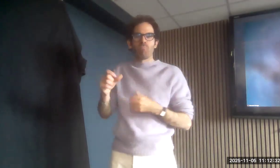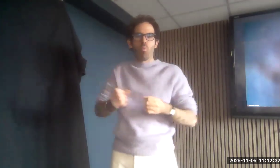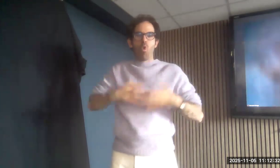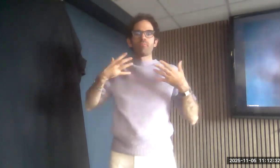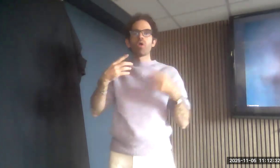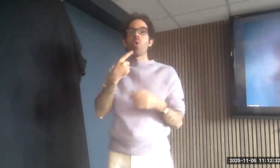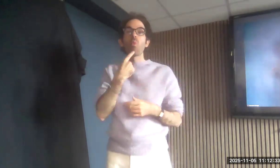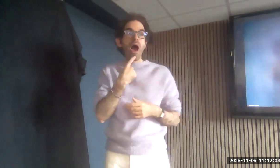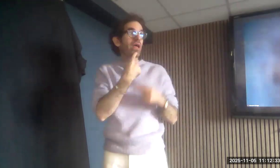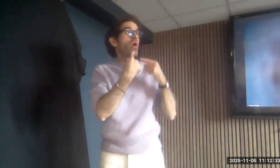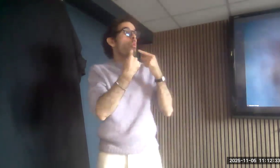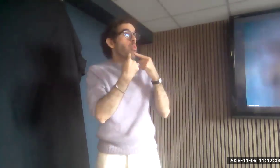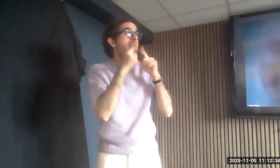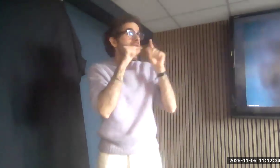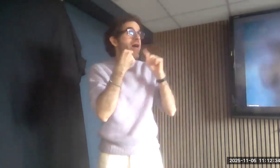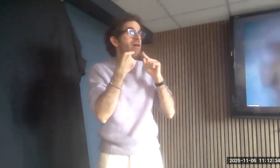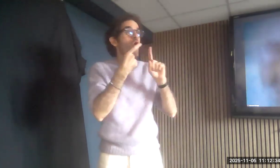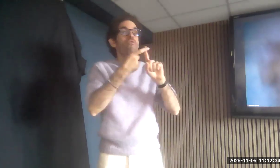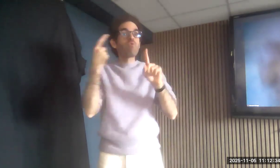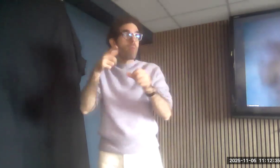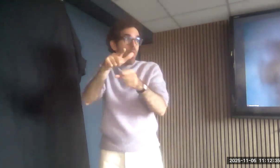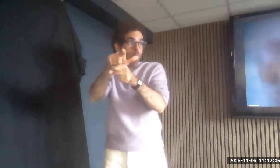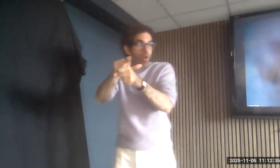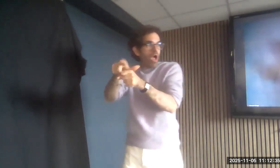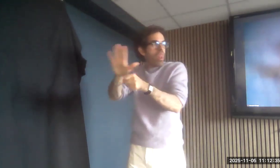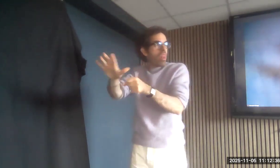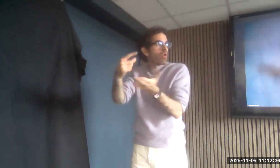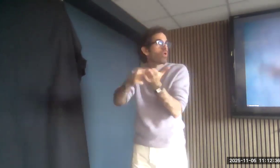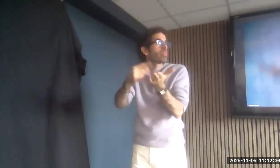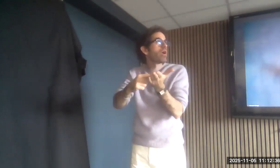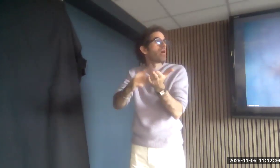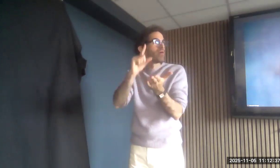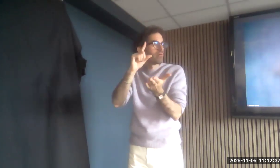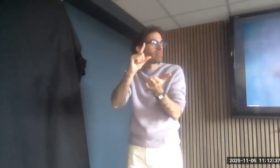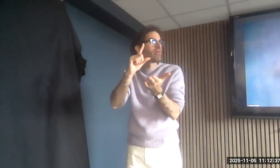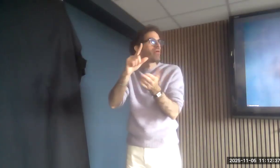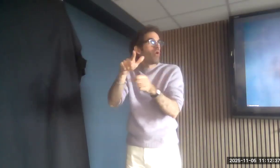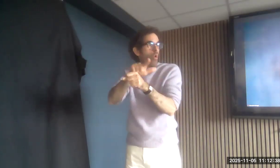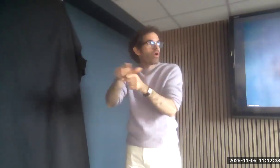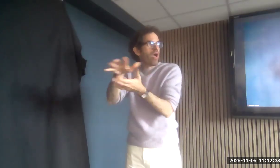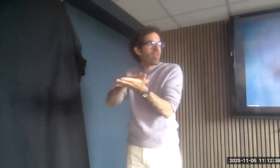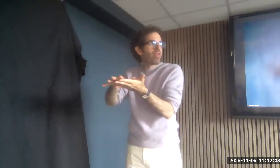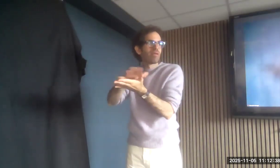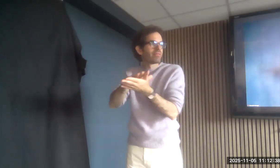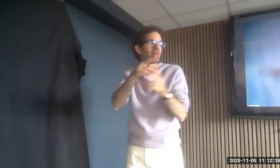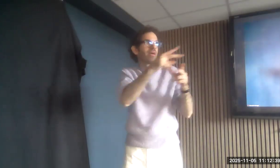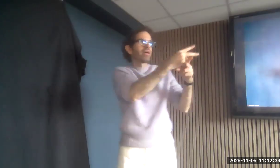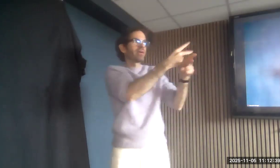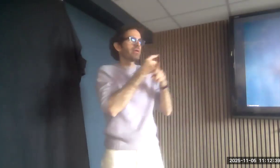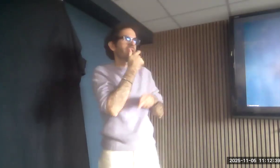So, she may be saying coffee warms me up, and that is actually coming from a local language.